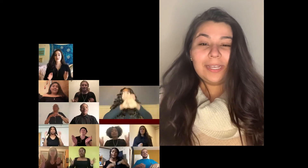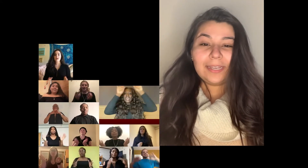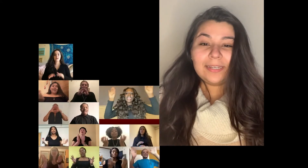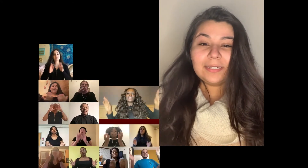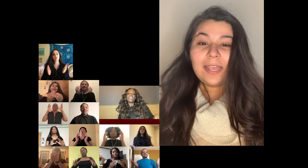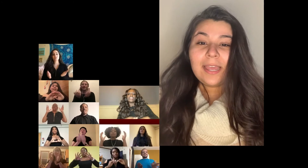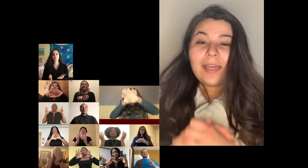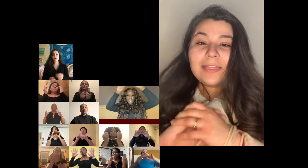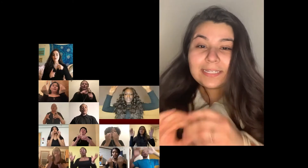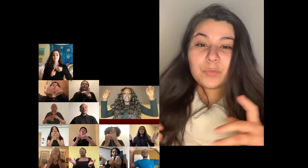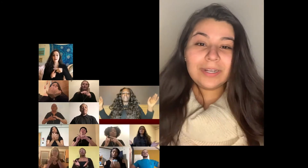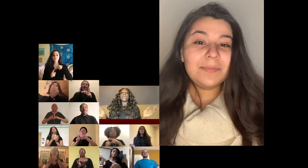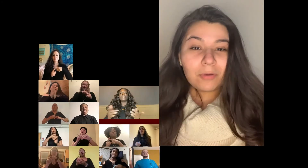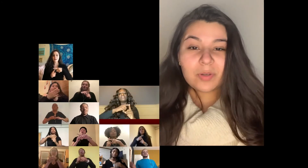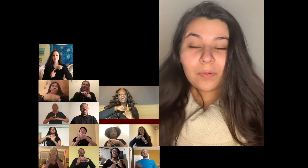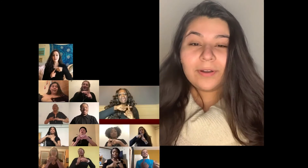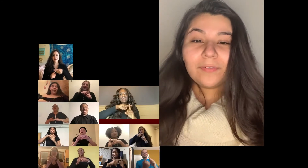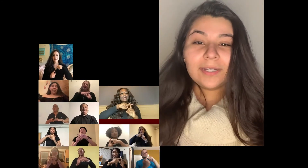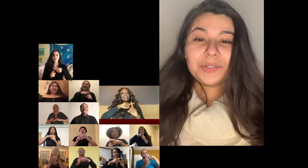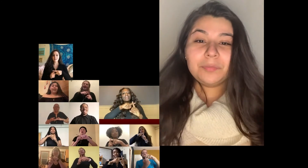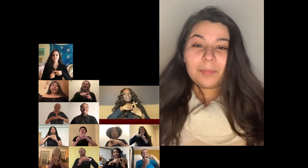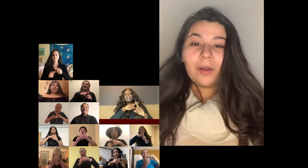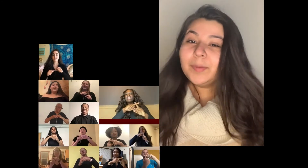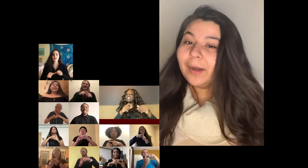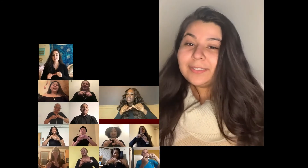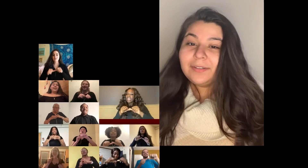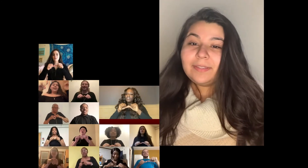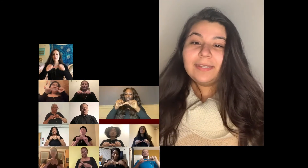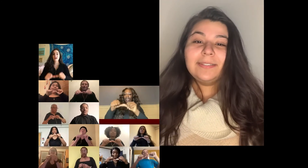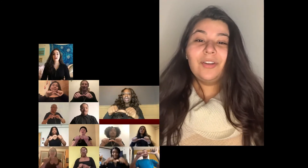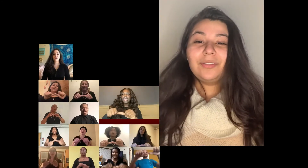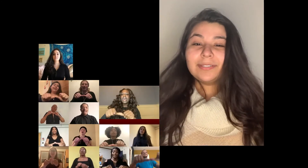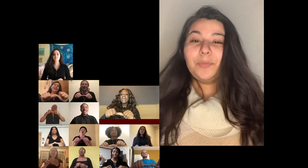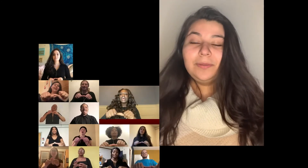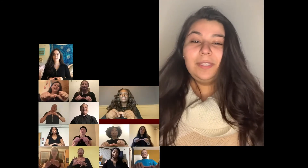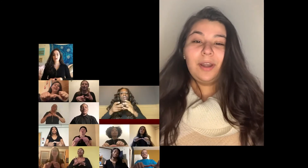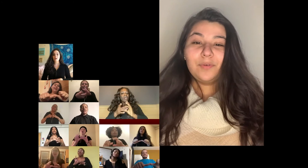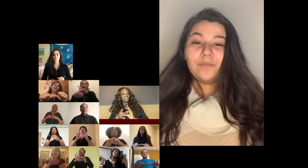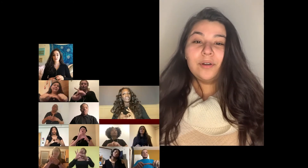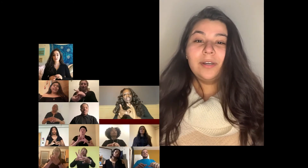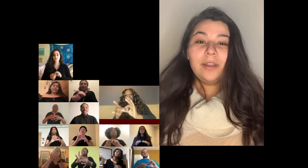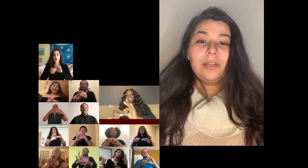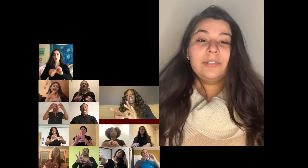and this is when it's most important for us to remember all the positive things and all the things that we can be grateful for.